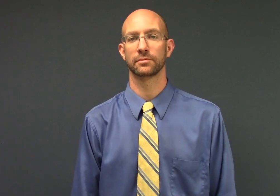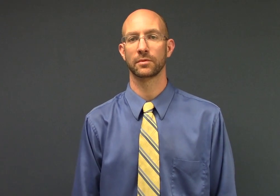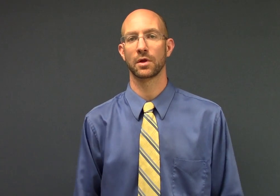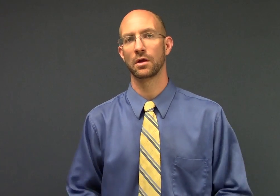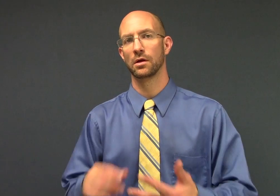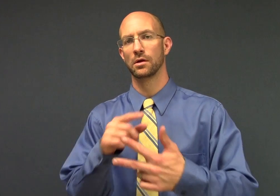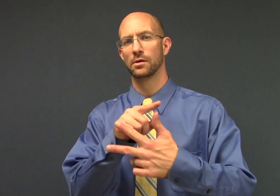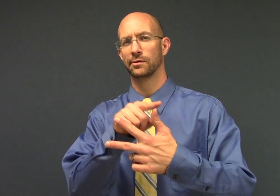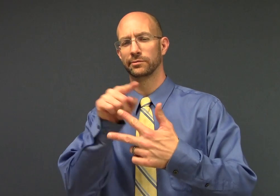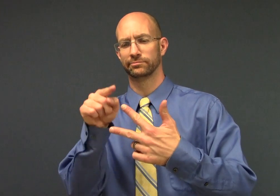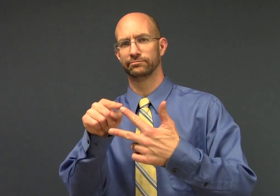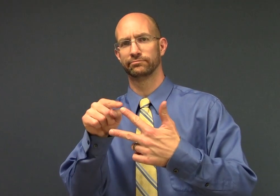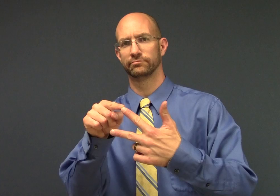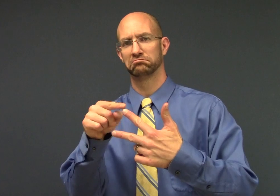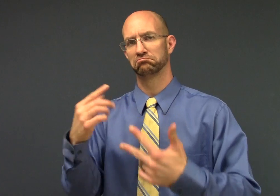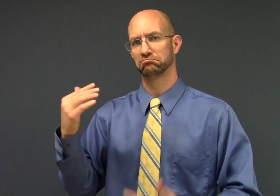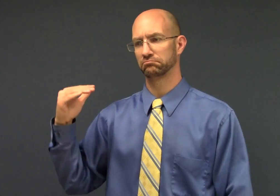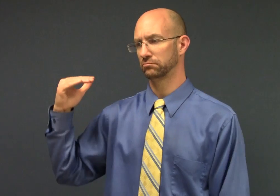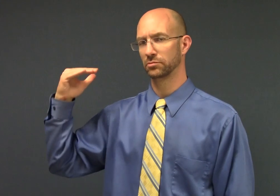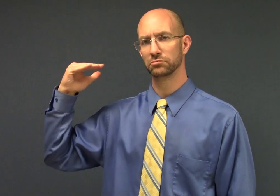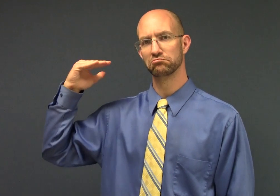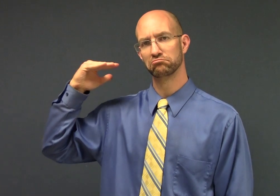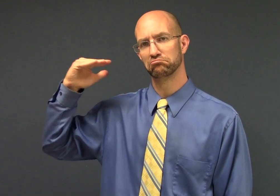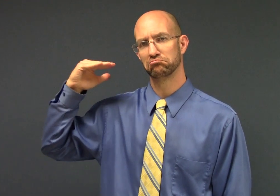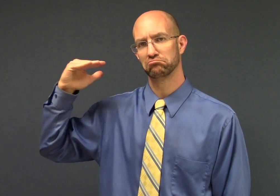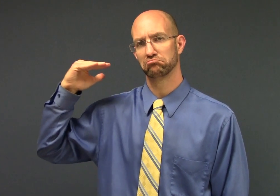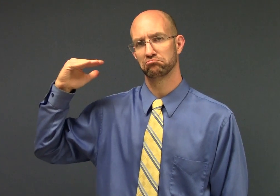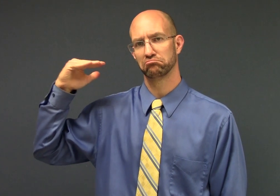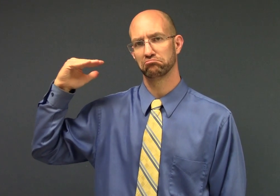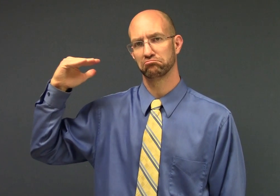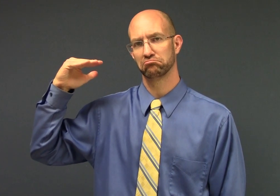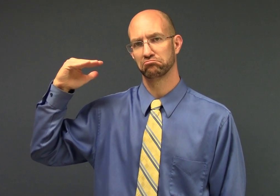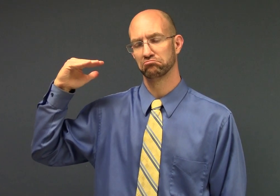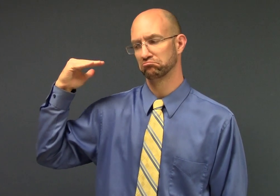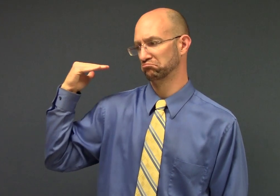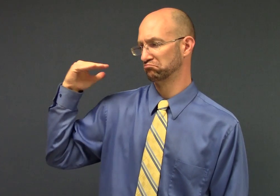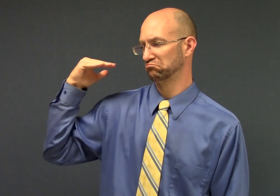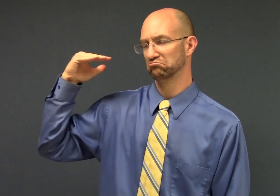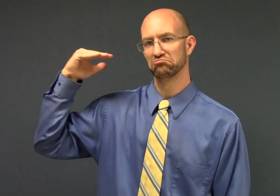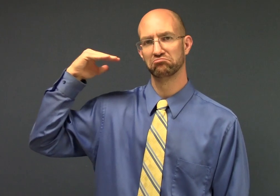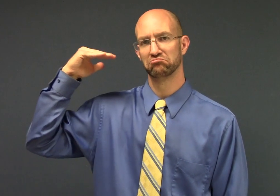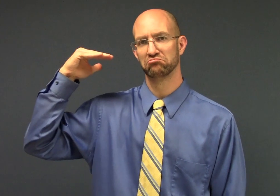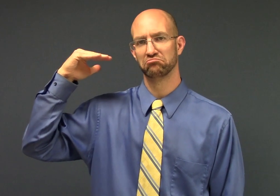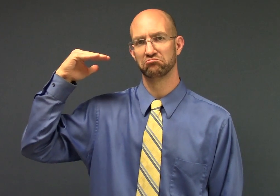2) MEDIUM HEIGHT.